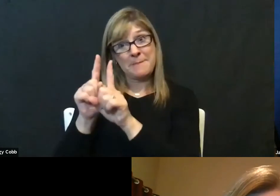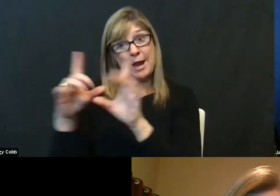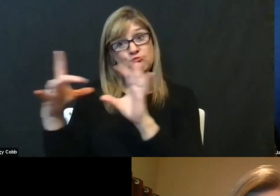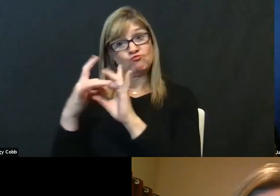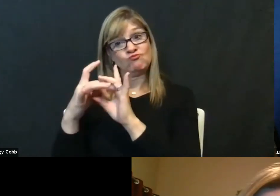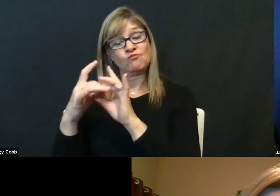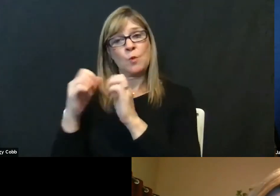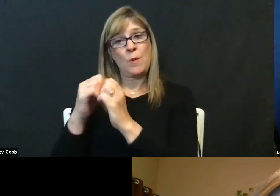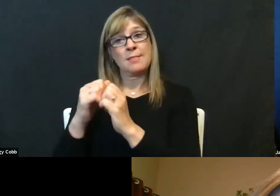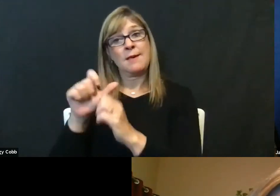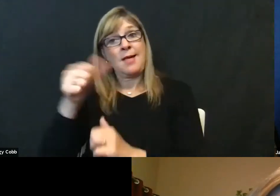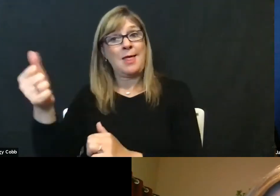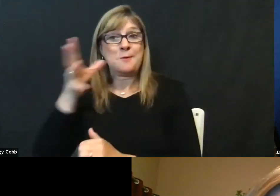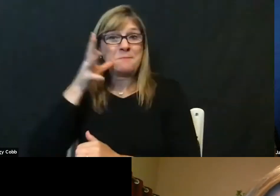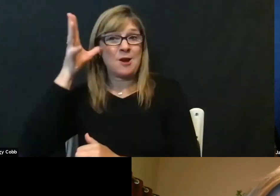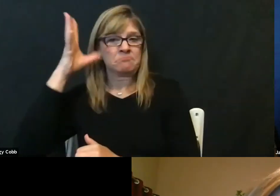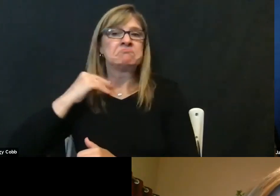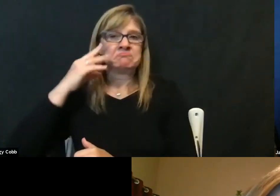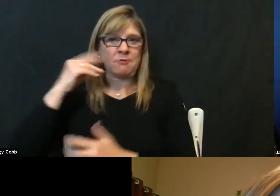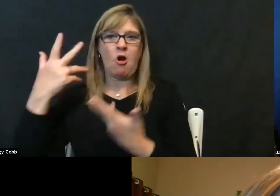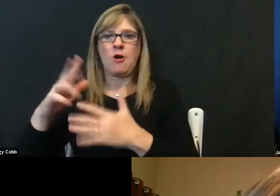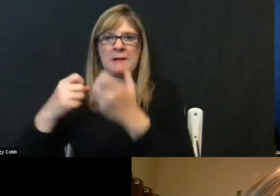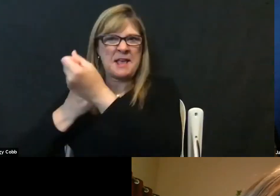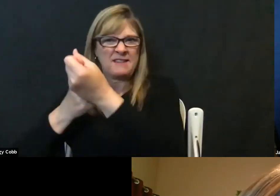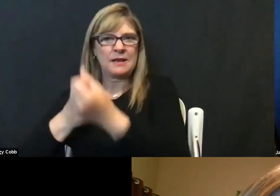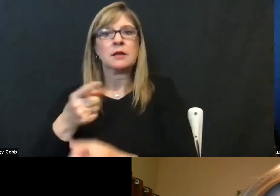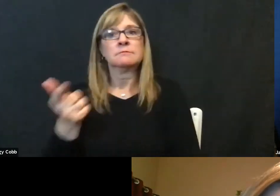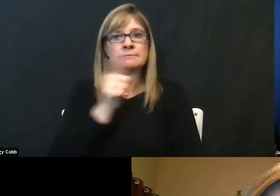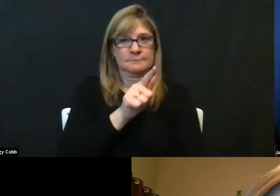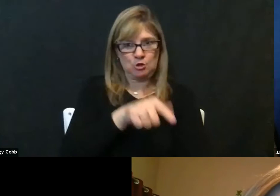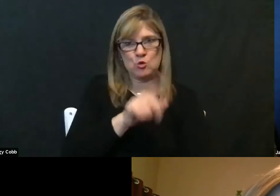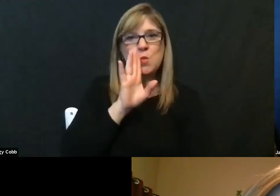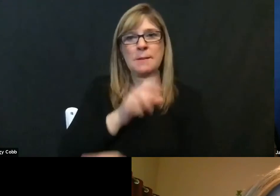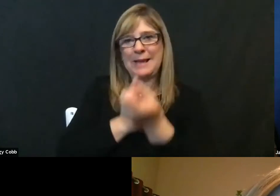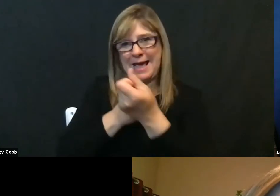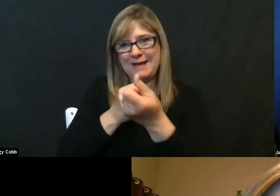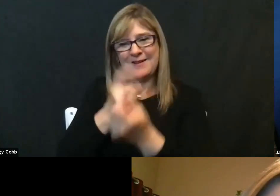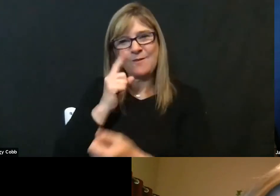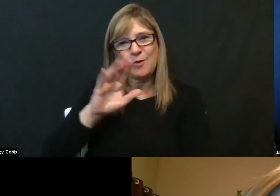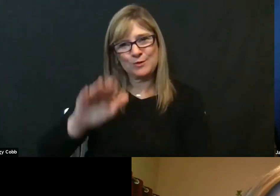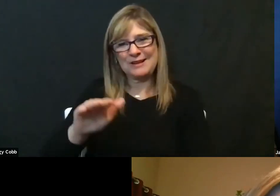for their child in the way that you will be advocating for your child is a very healthy way